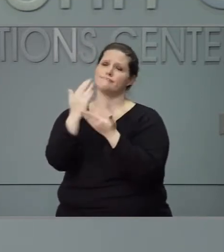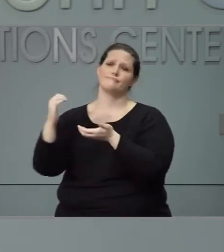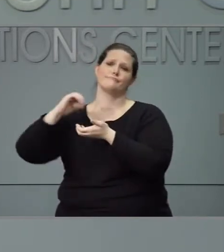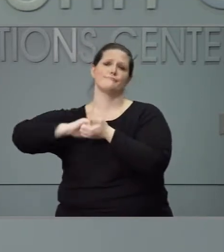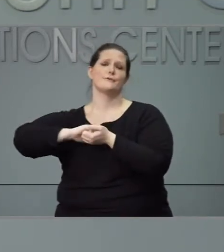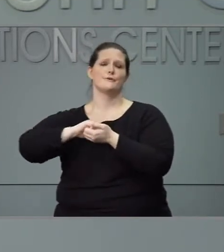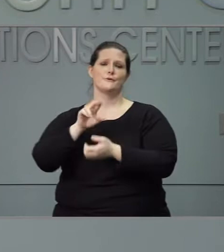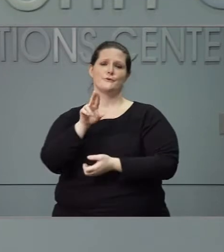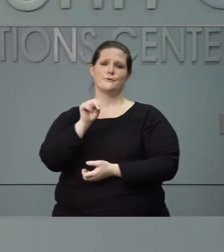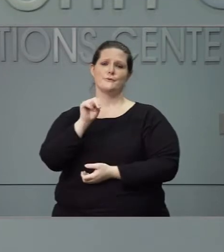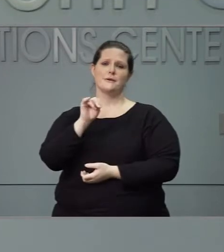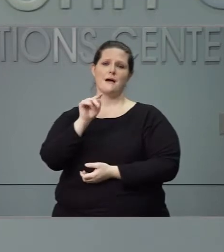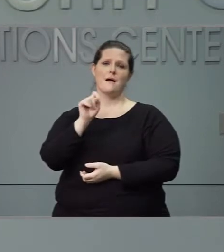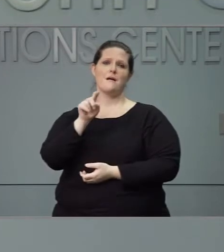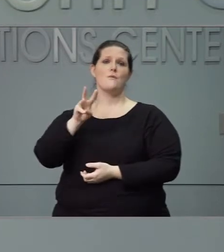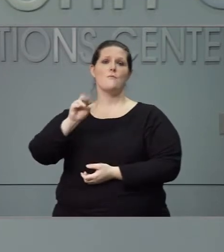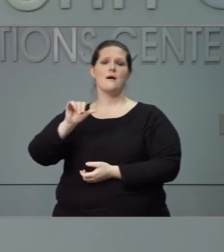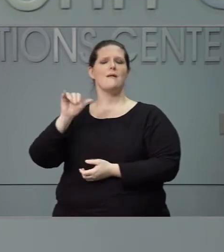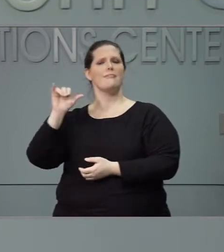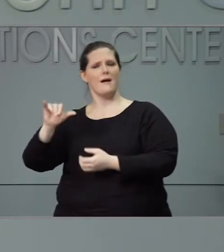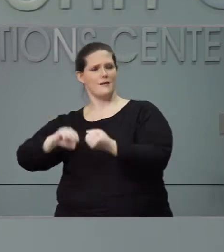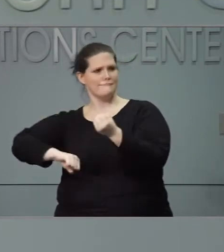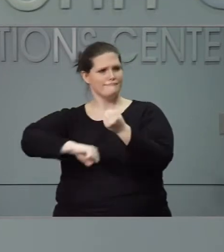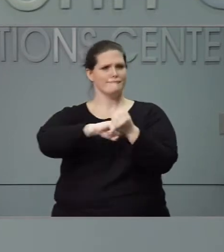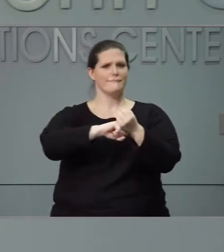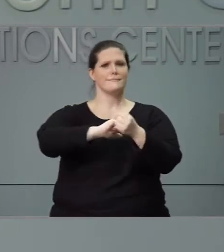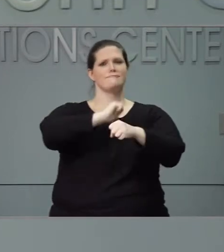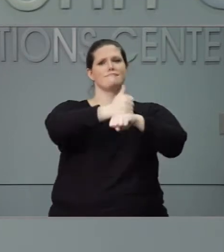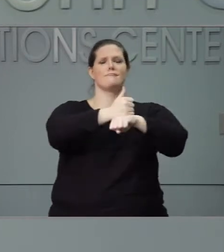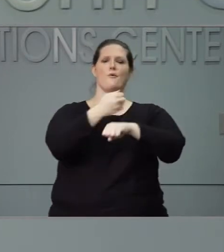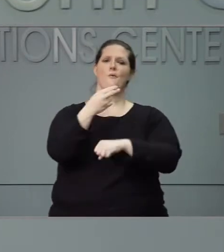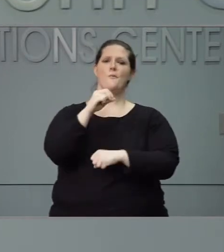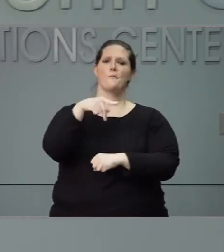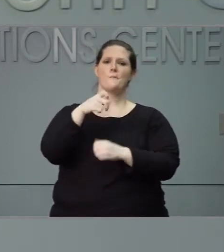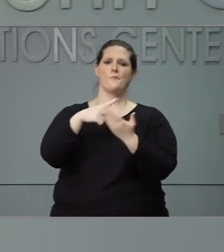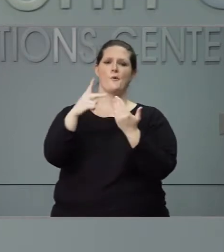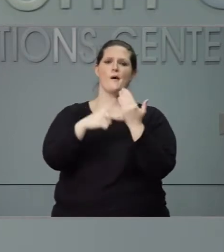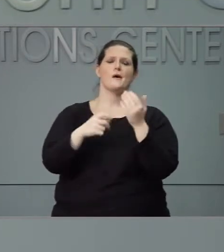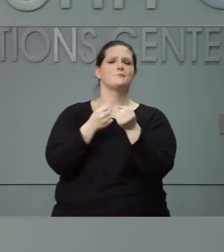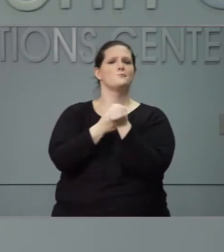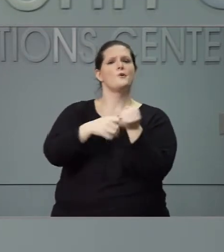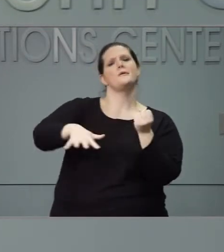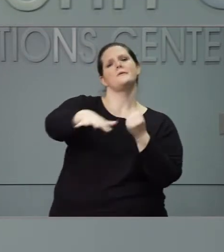AMERICANOS, HOY EN LA NOCHE ES DIFERENTE, EL DEBATE QUE TENEMOS